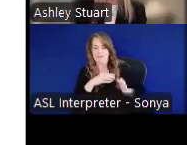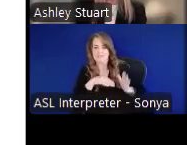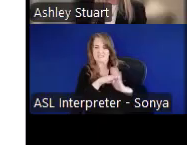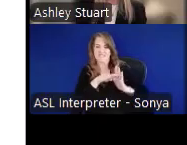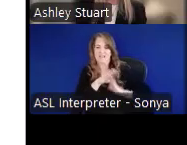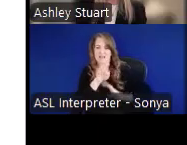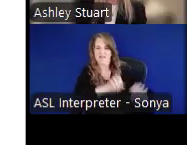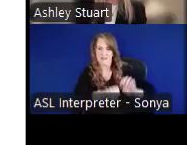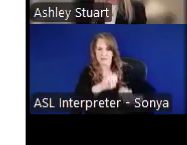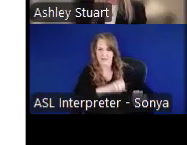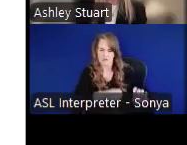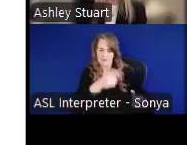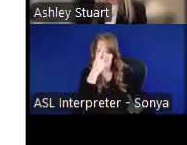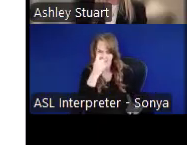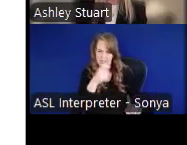child's behavior as well.